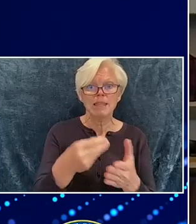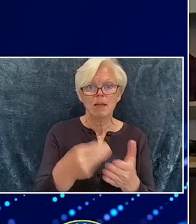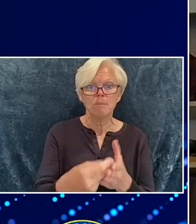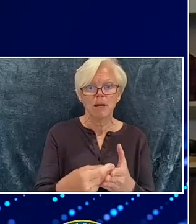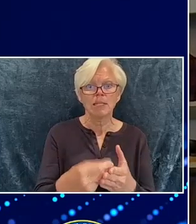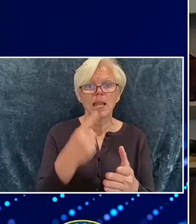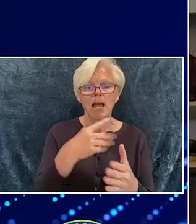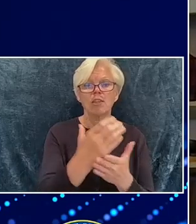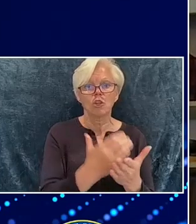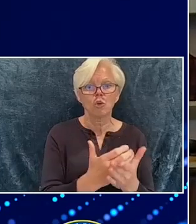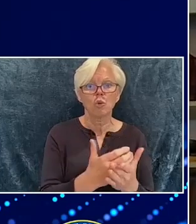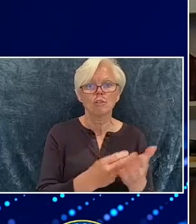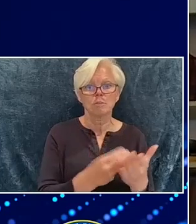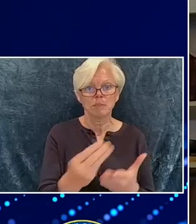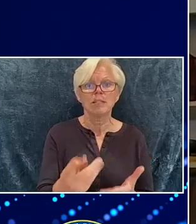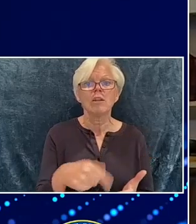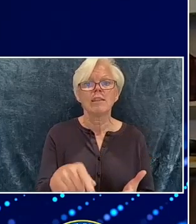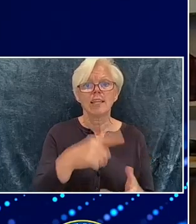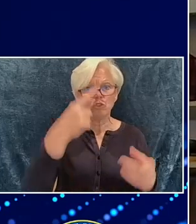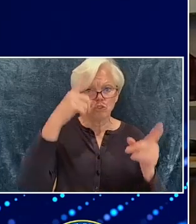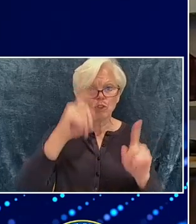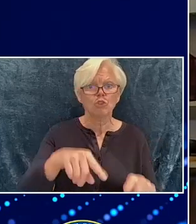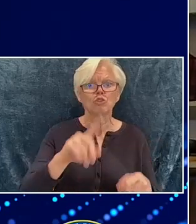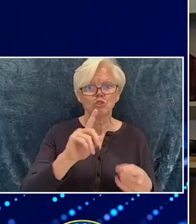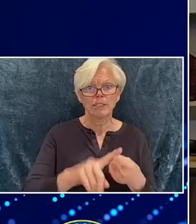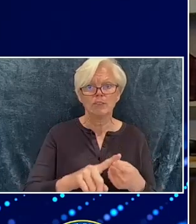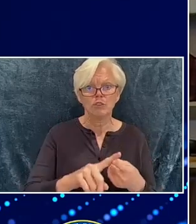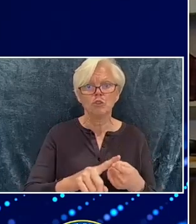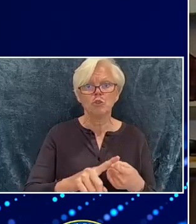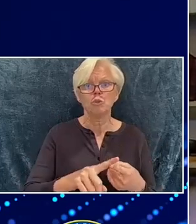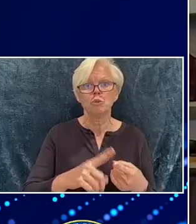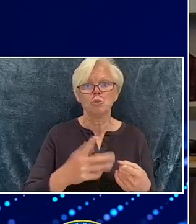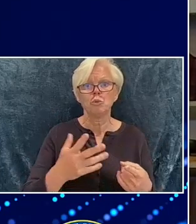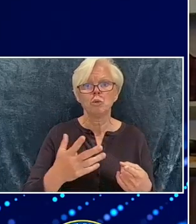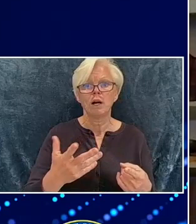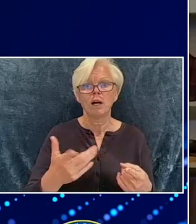they should agree to opt into that